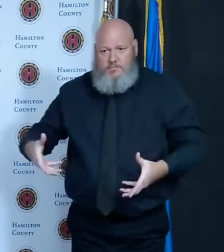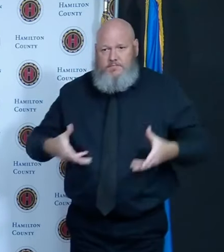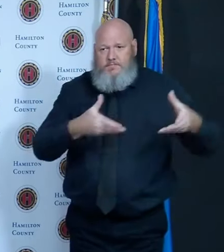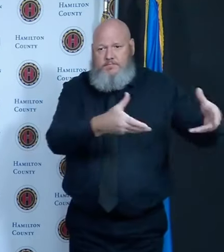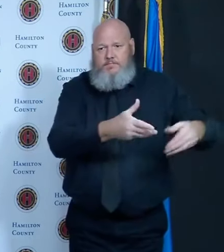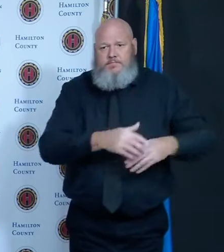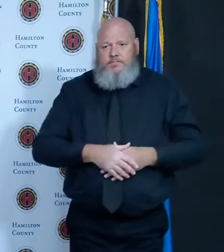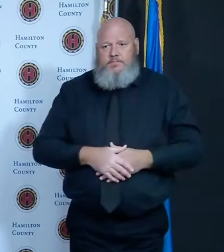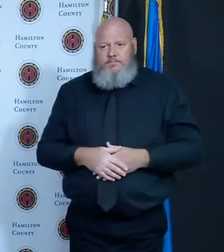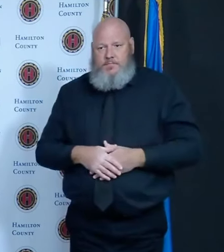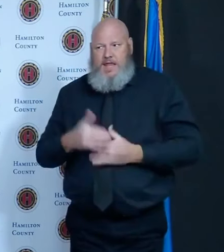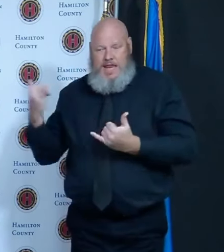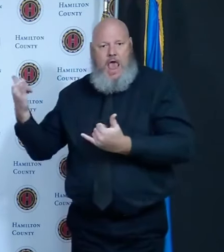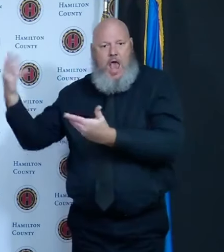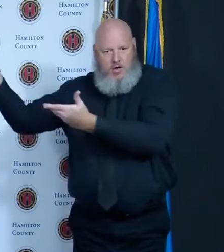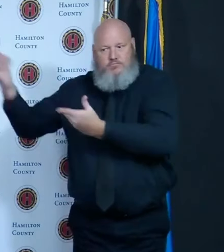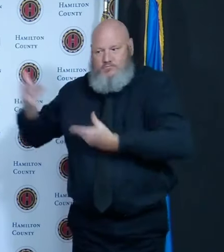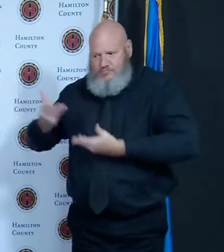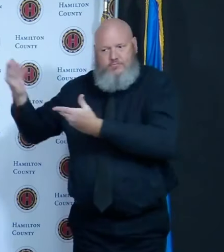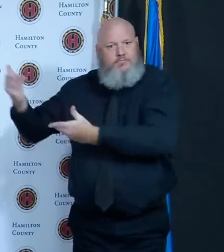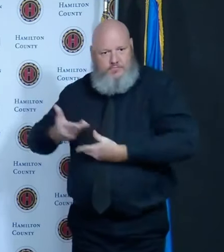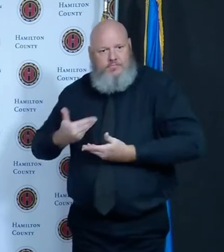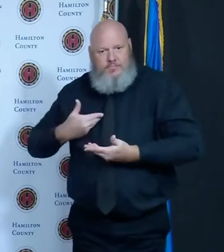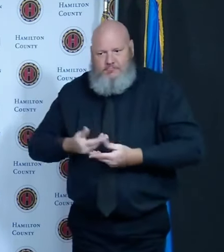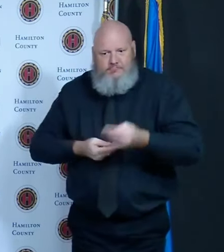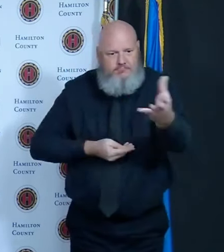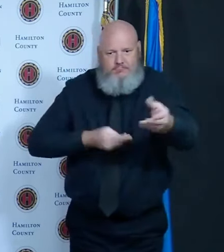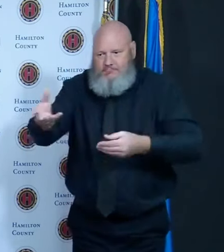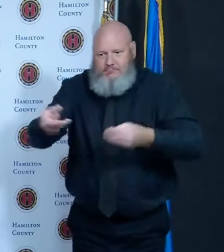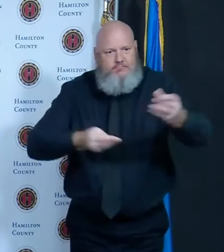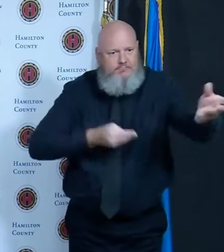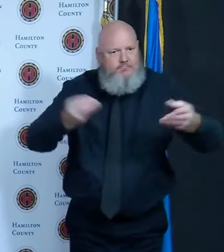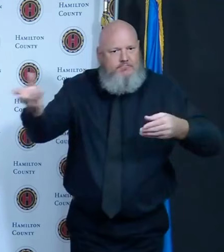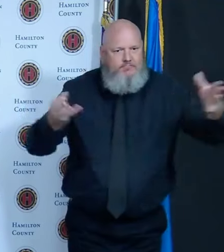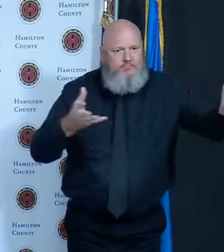little bit on that before I do when I talk about donations and I talked to